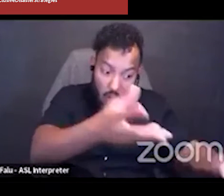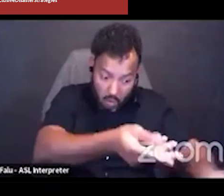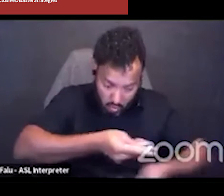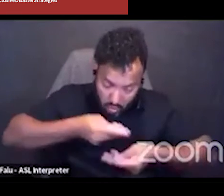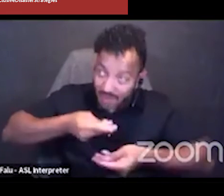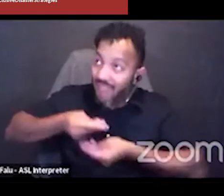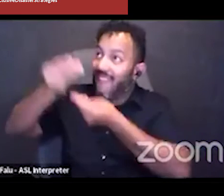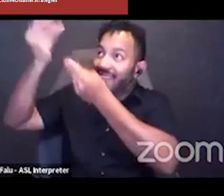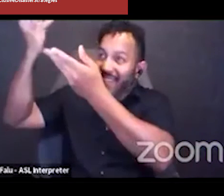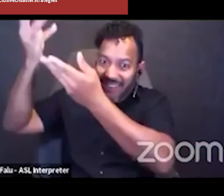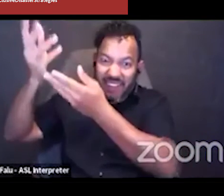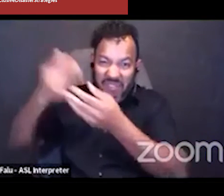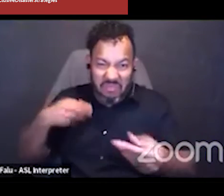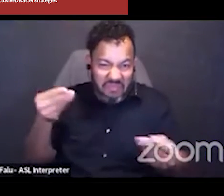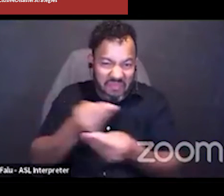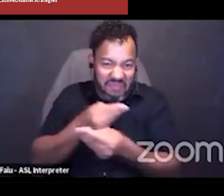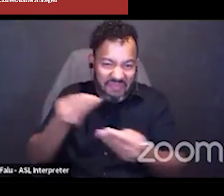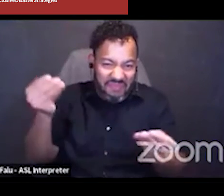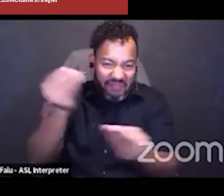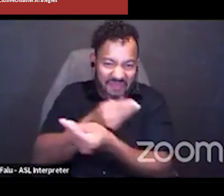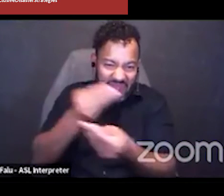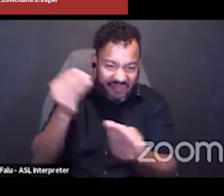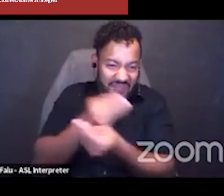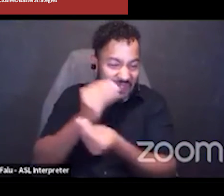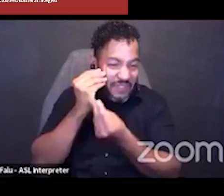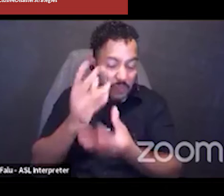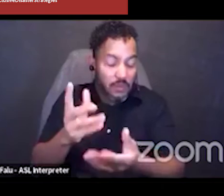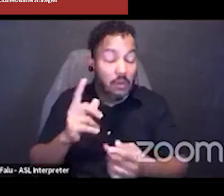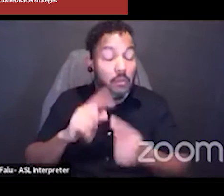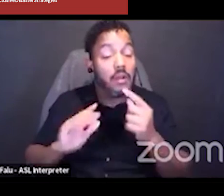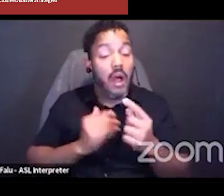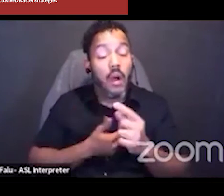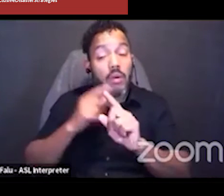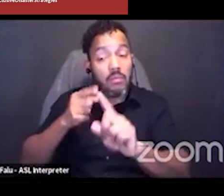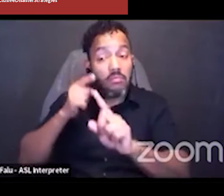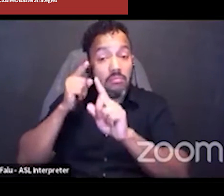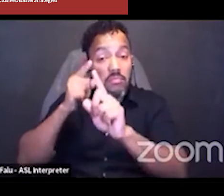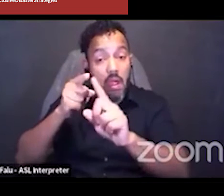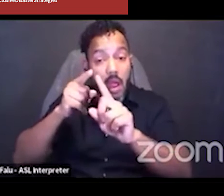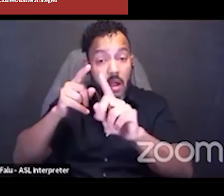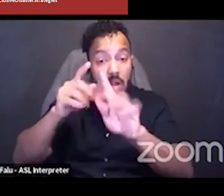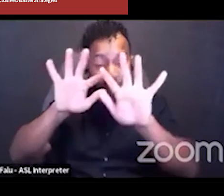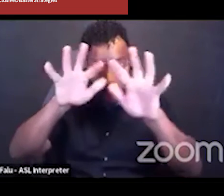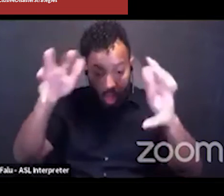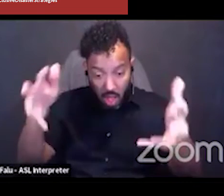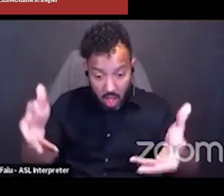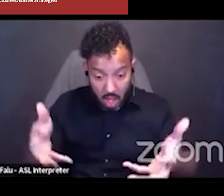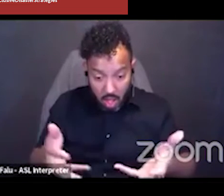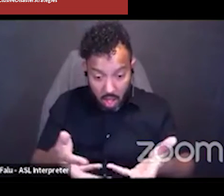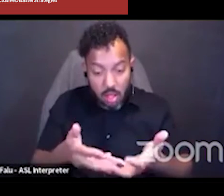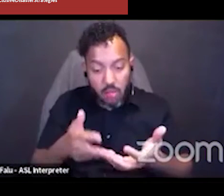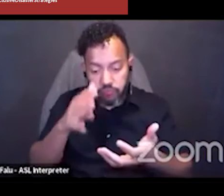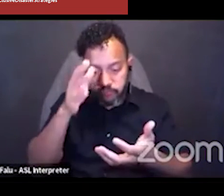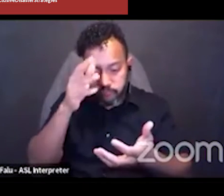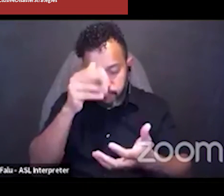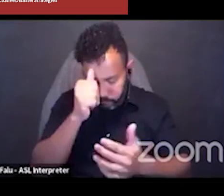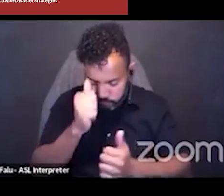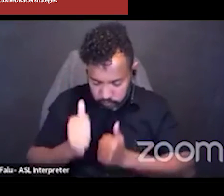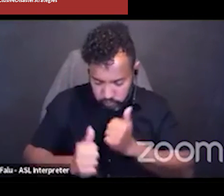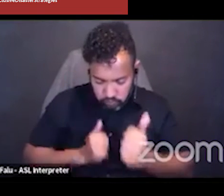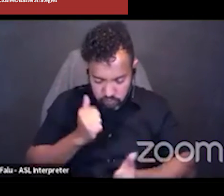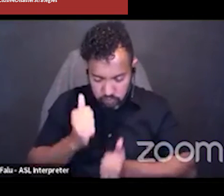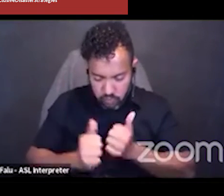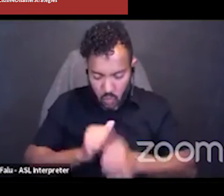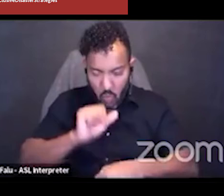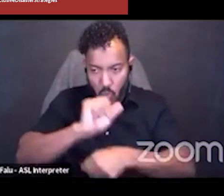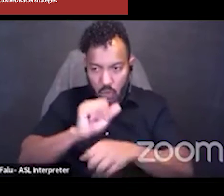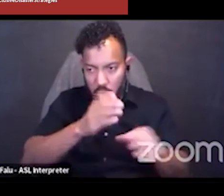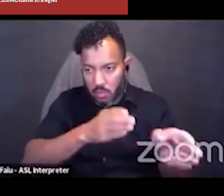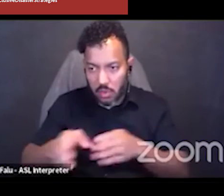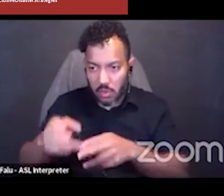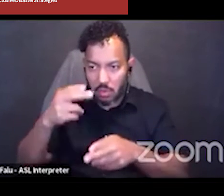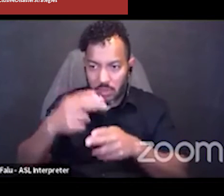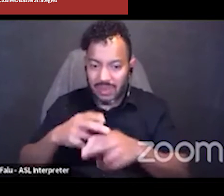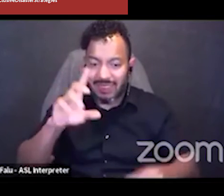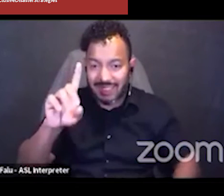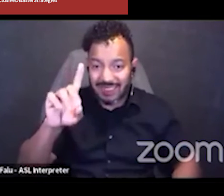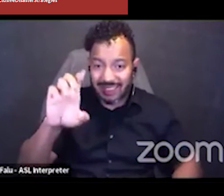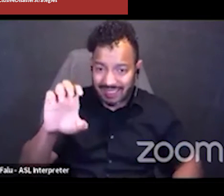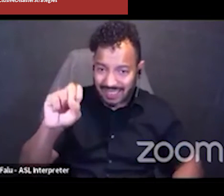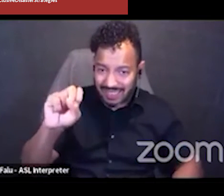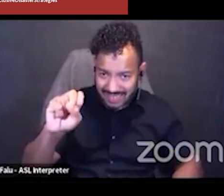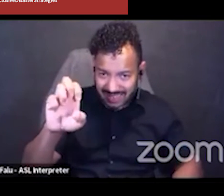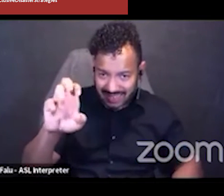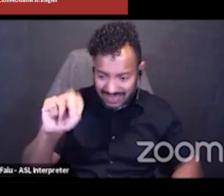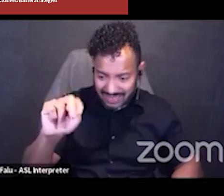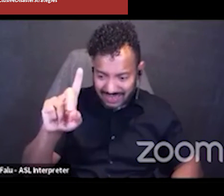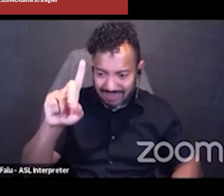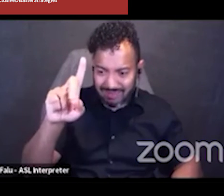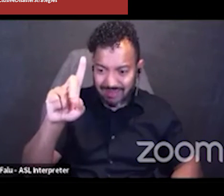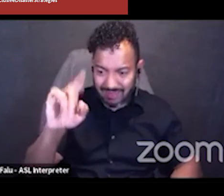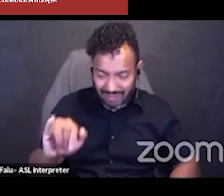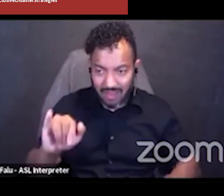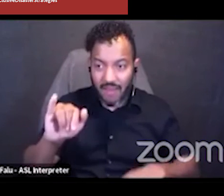But our main global resilience framework, called the Send,ai framework as four priorities.